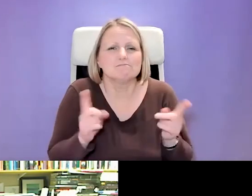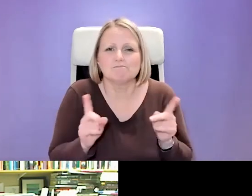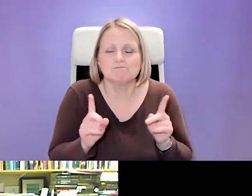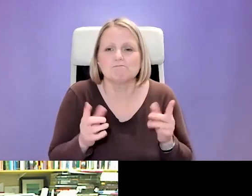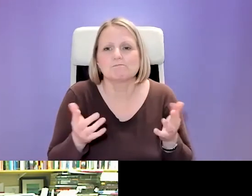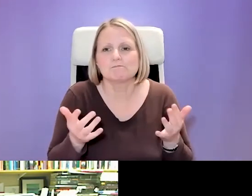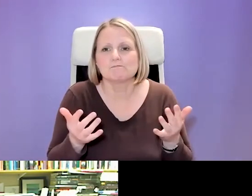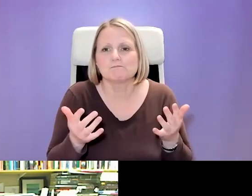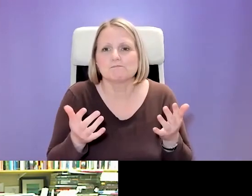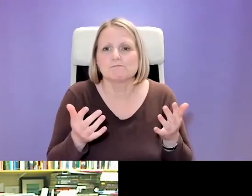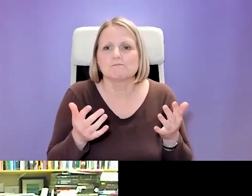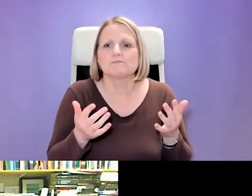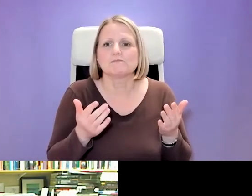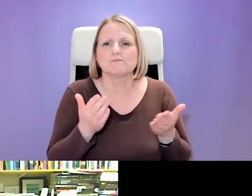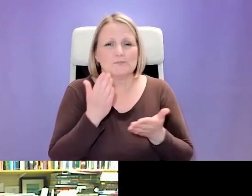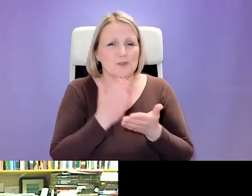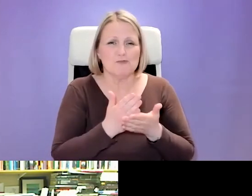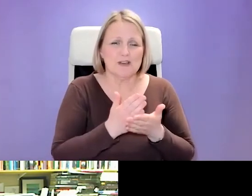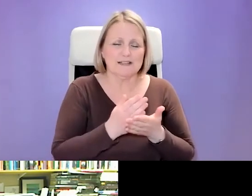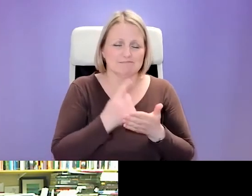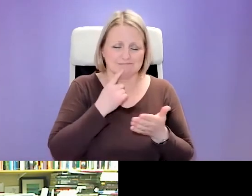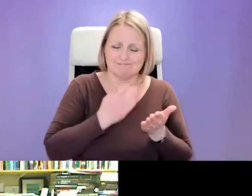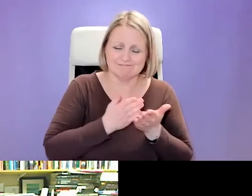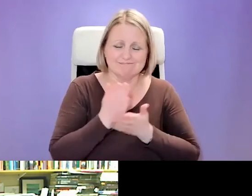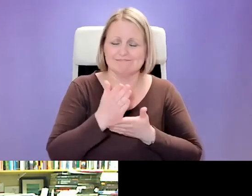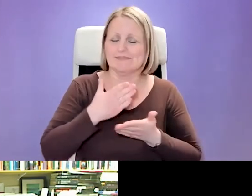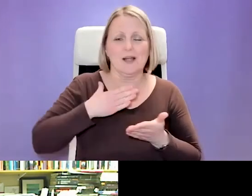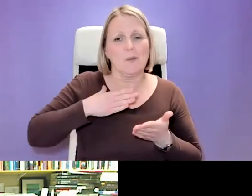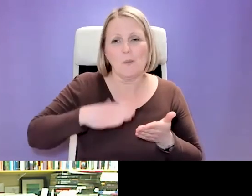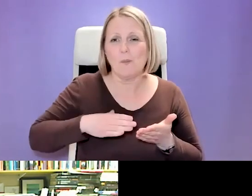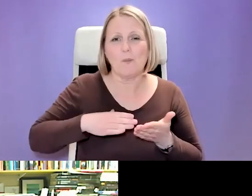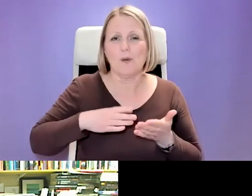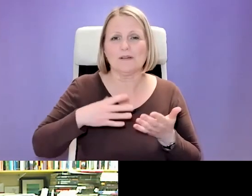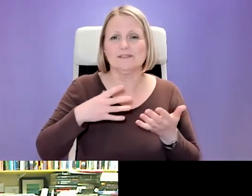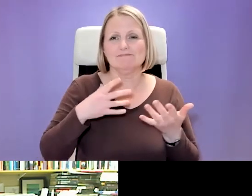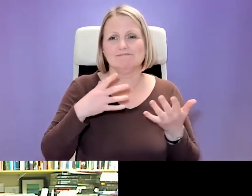really genuinely break the the link between